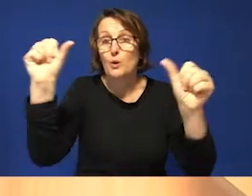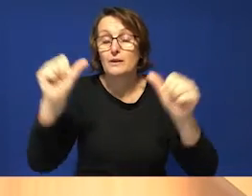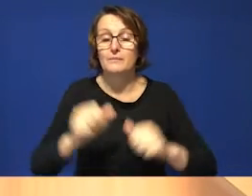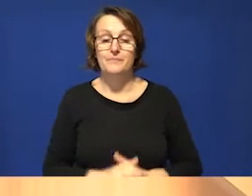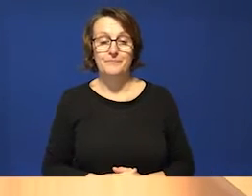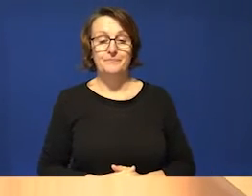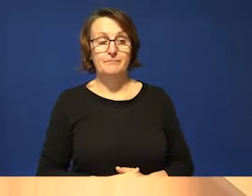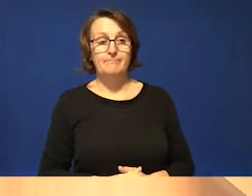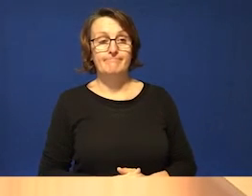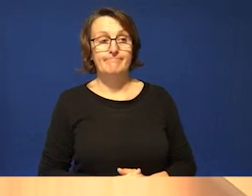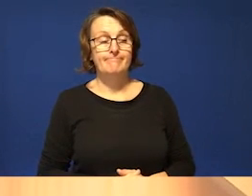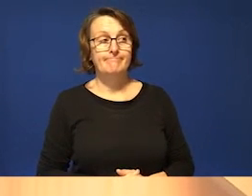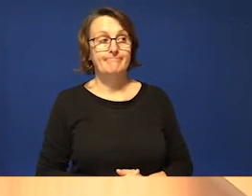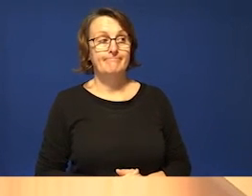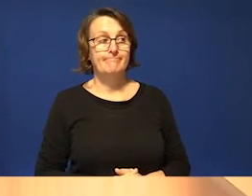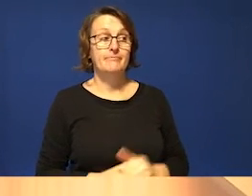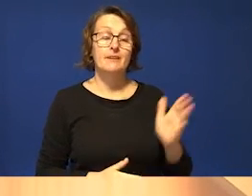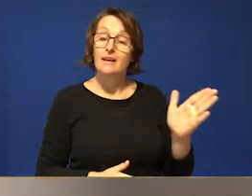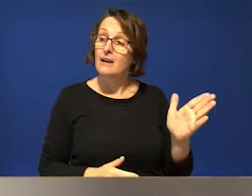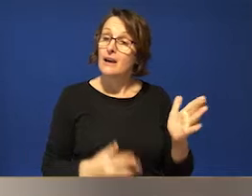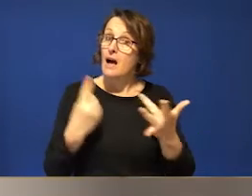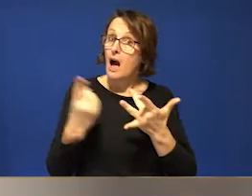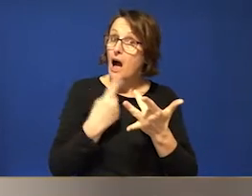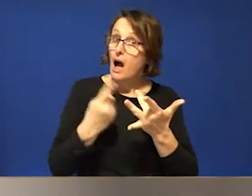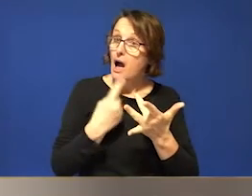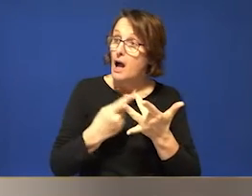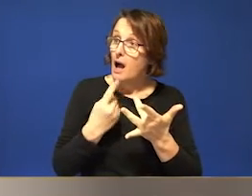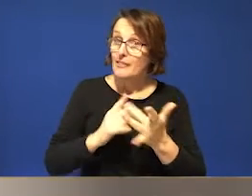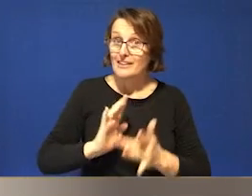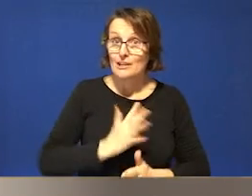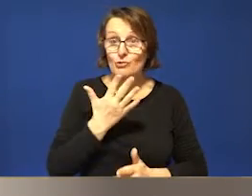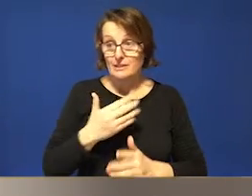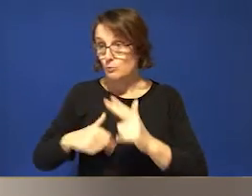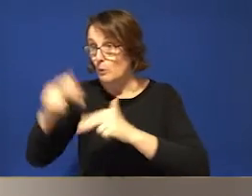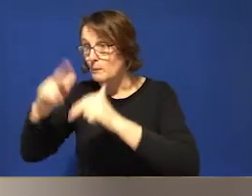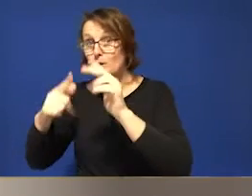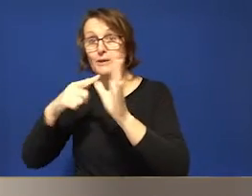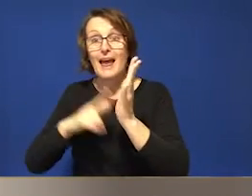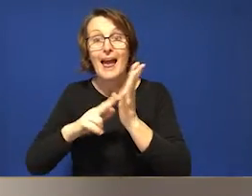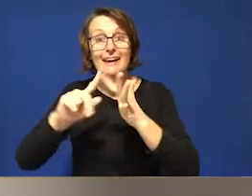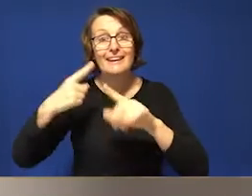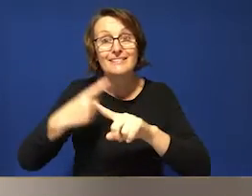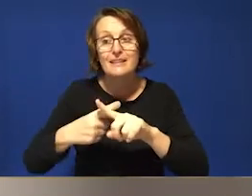Another interesting thing was that in building the annexe, it freed up all those terrible spaces in there.